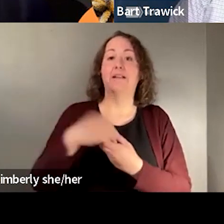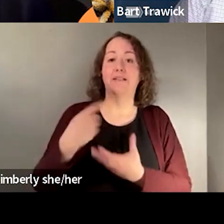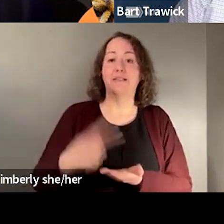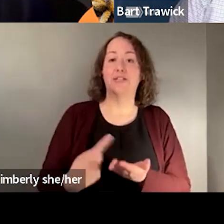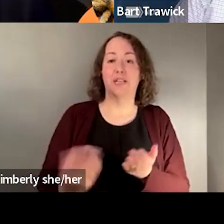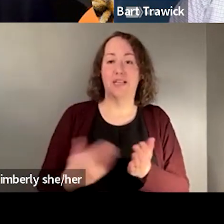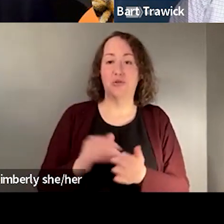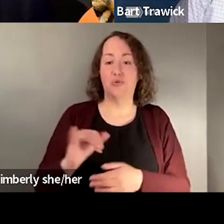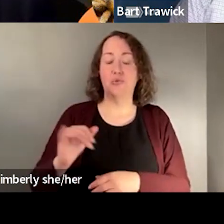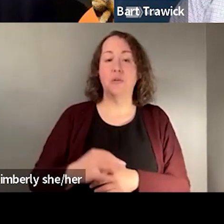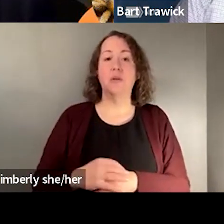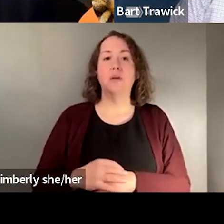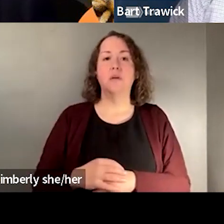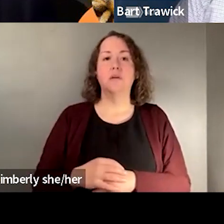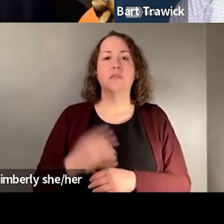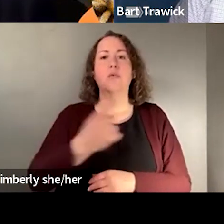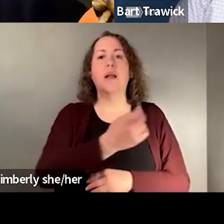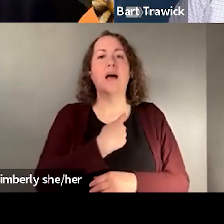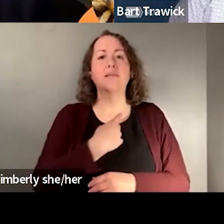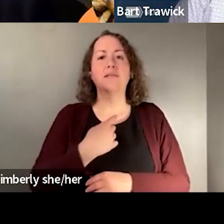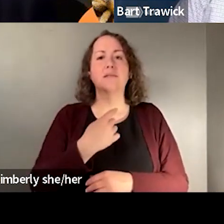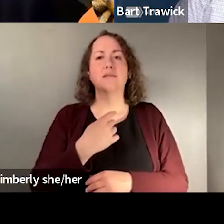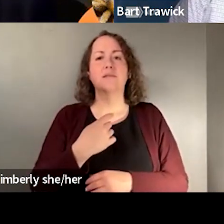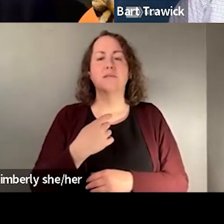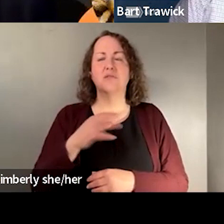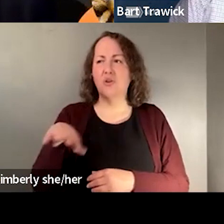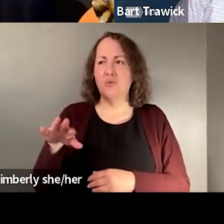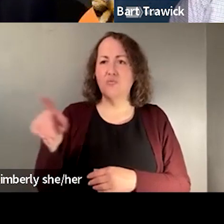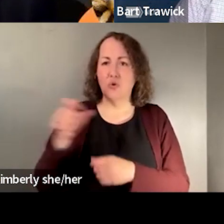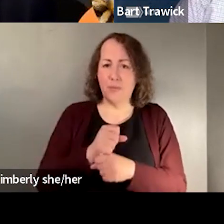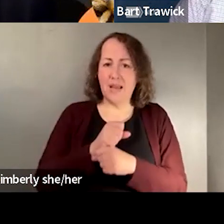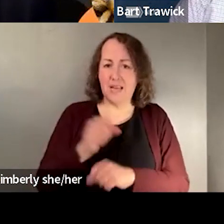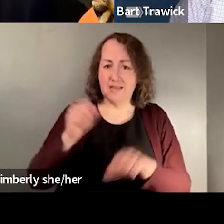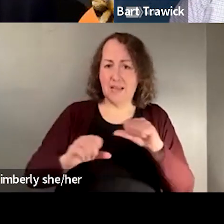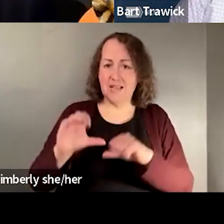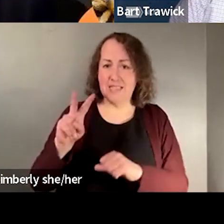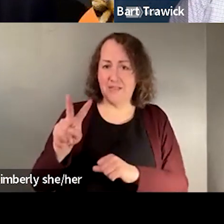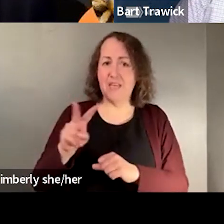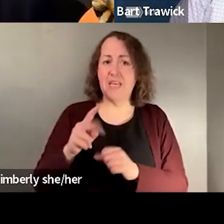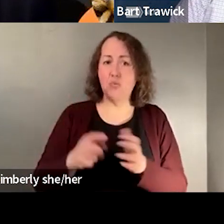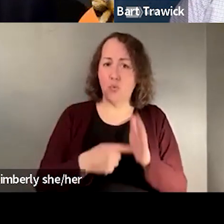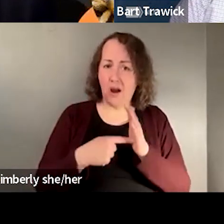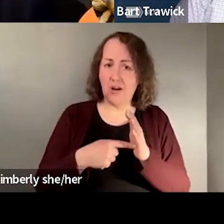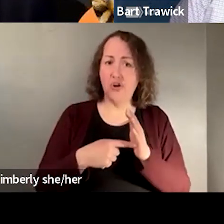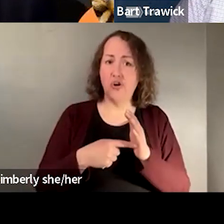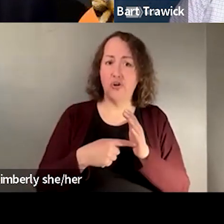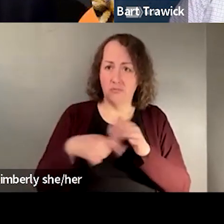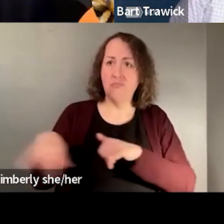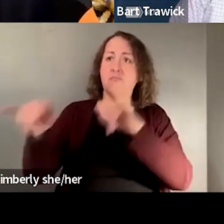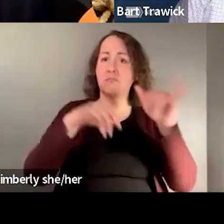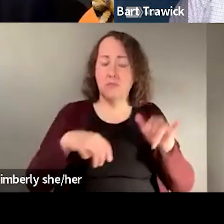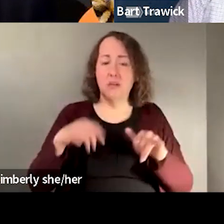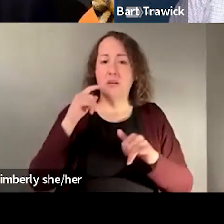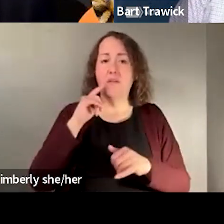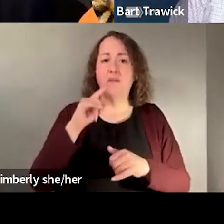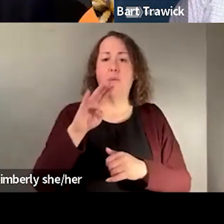because we're making SciENcv required for use of the biosketch in current and pending, why are --